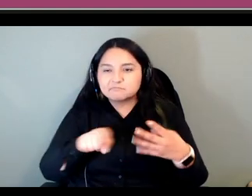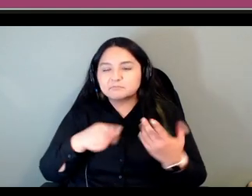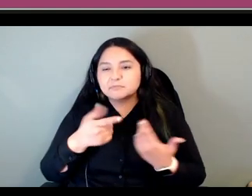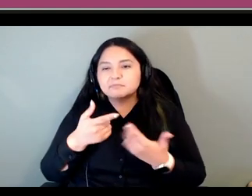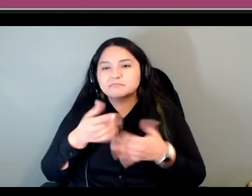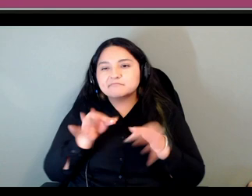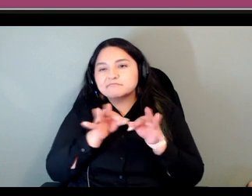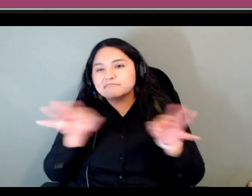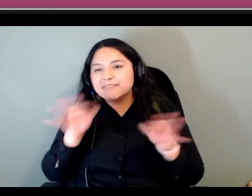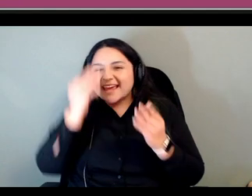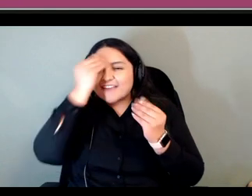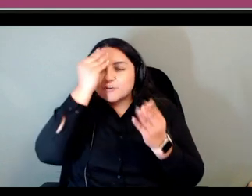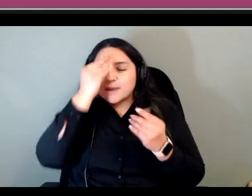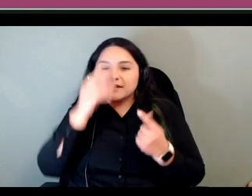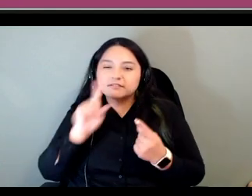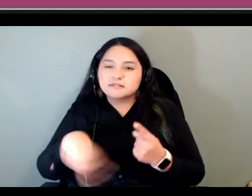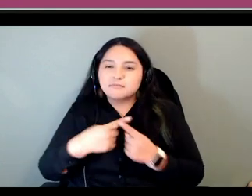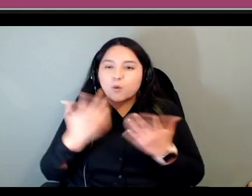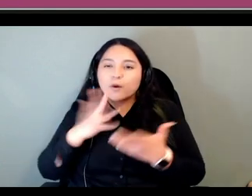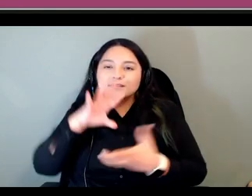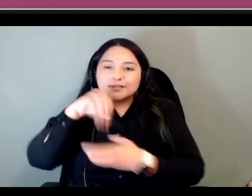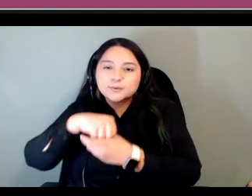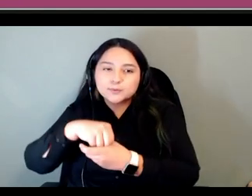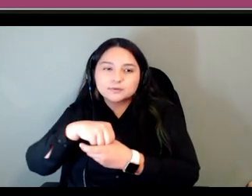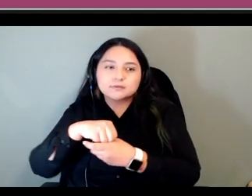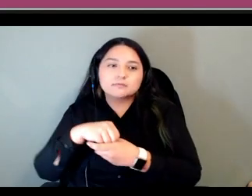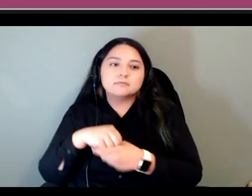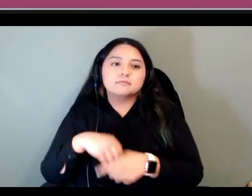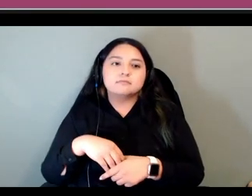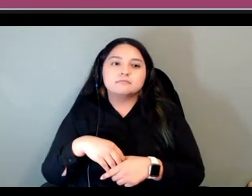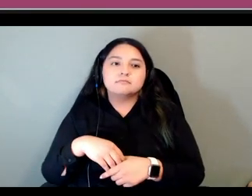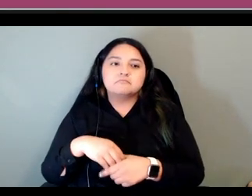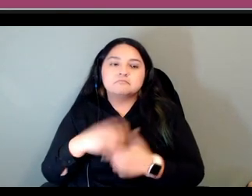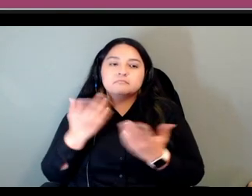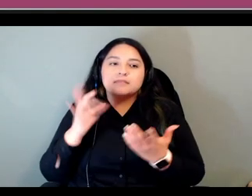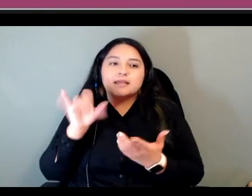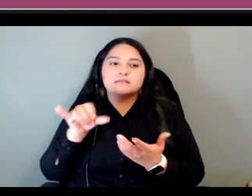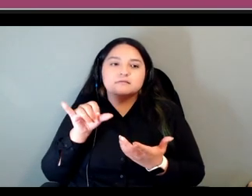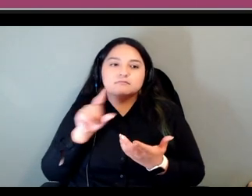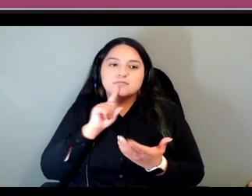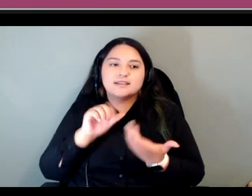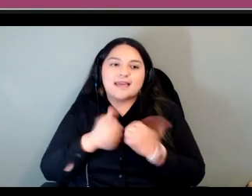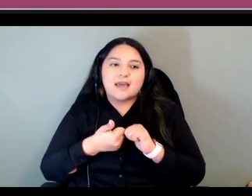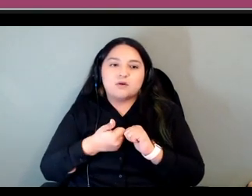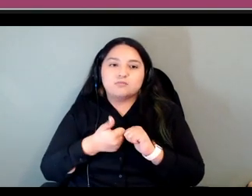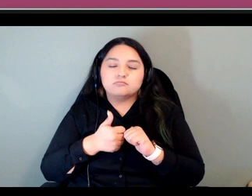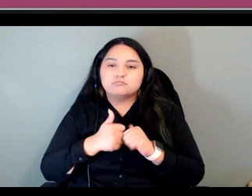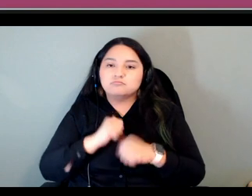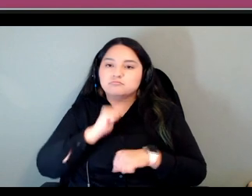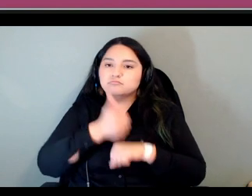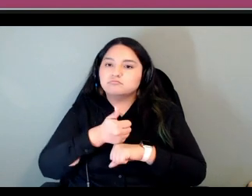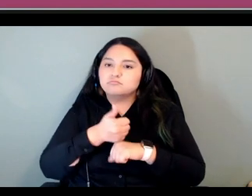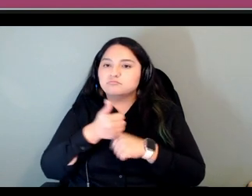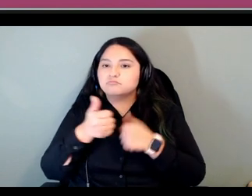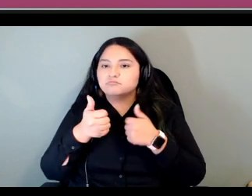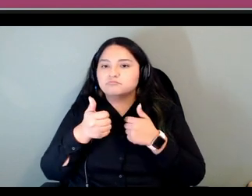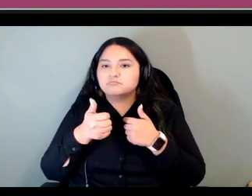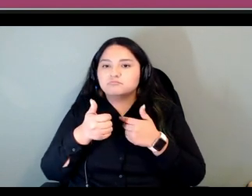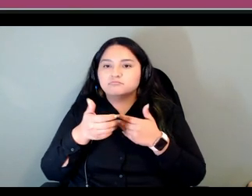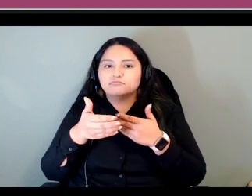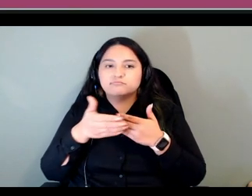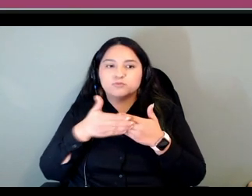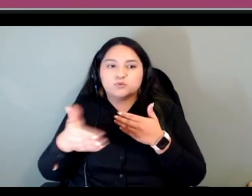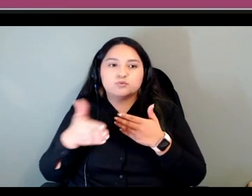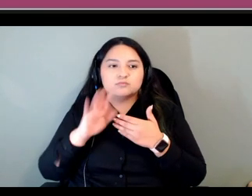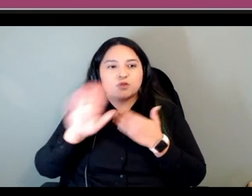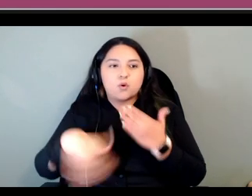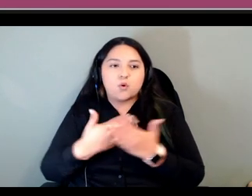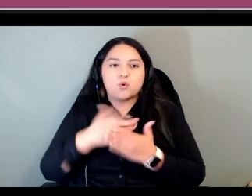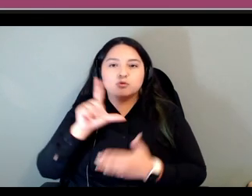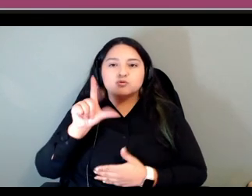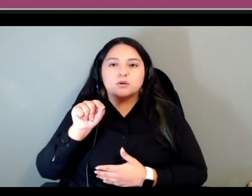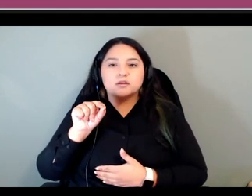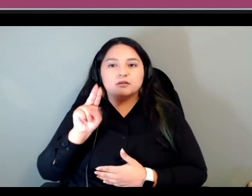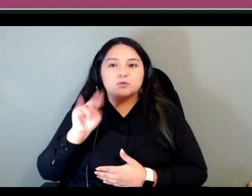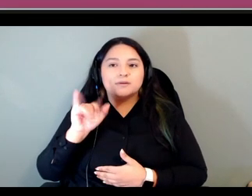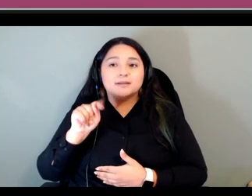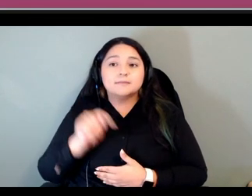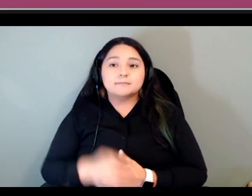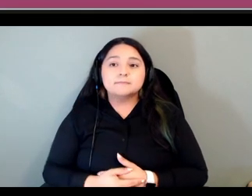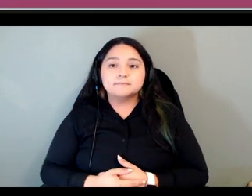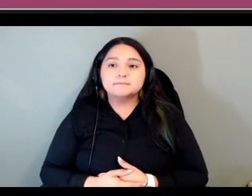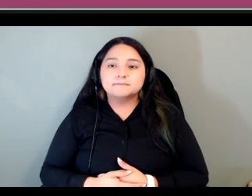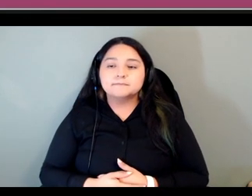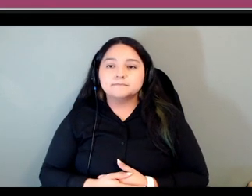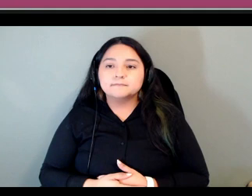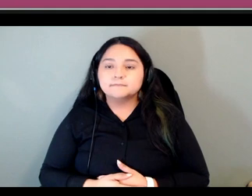in it and um and this is basically just how it's laid out all throughout 20 uh 21 minutes